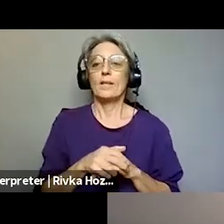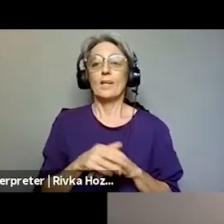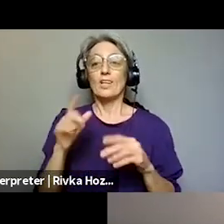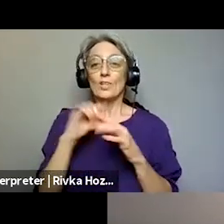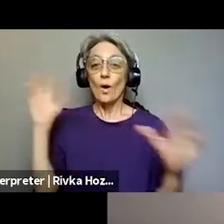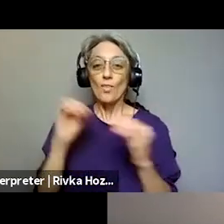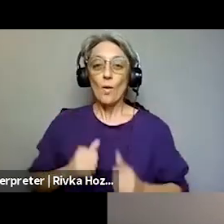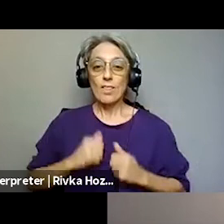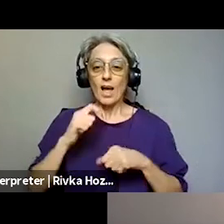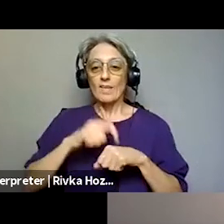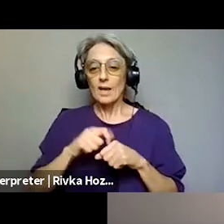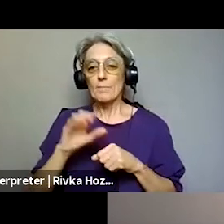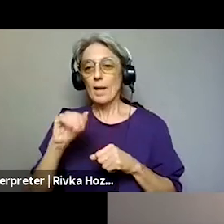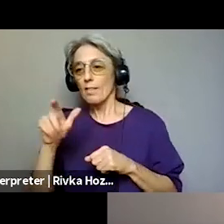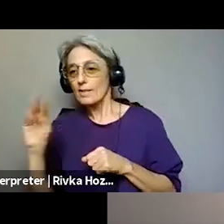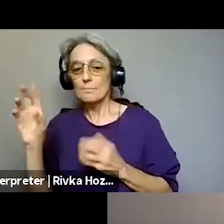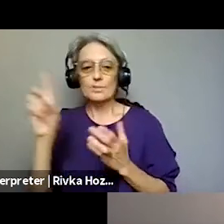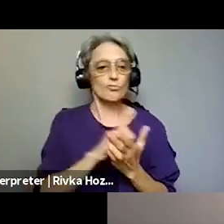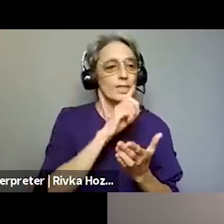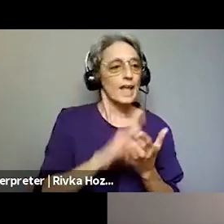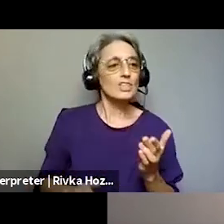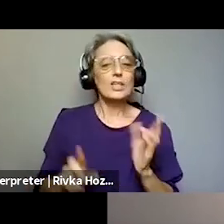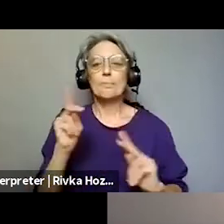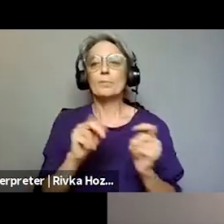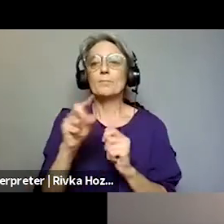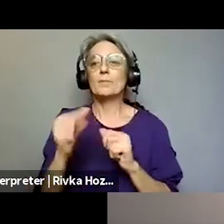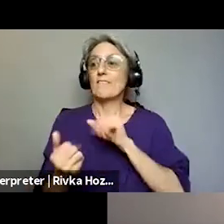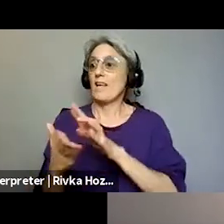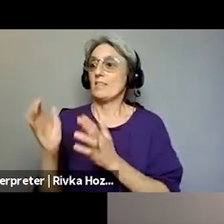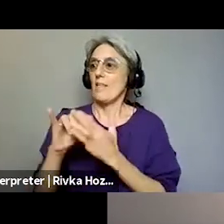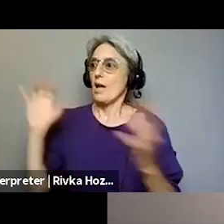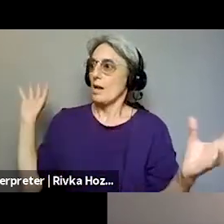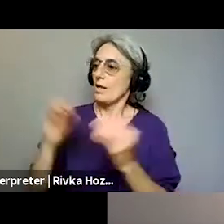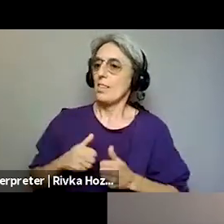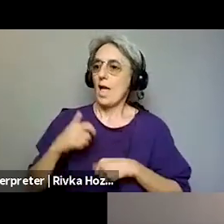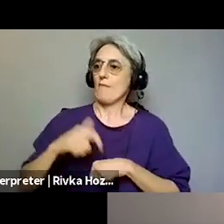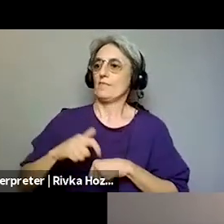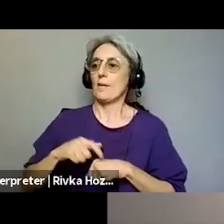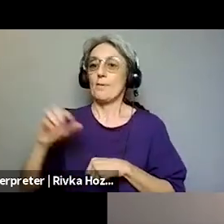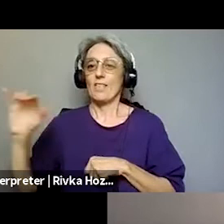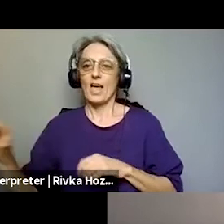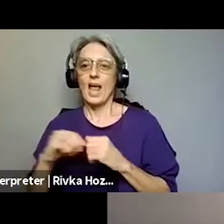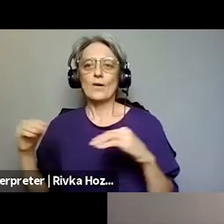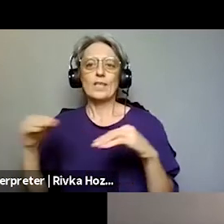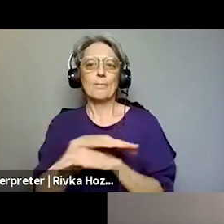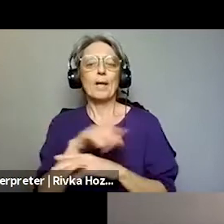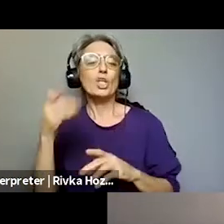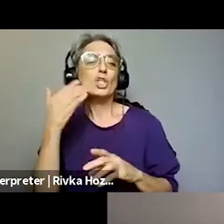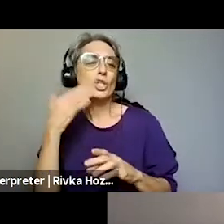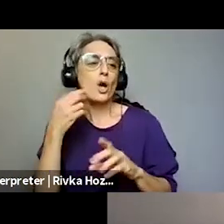discrimination that people with disabilities face. How does that impact you know a person you know or